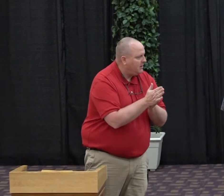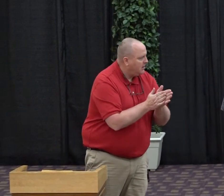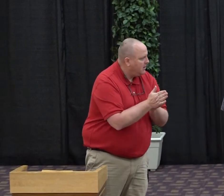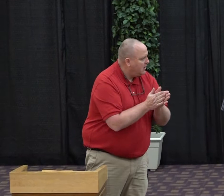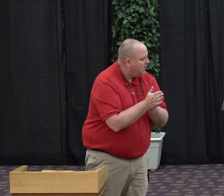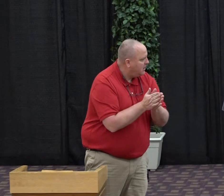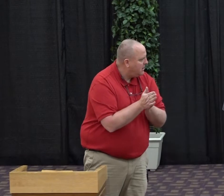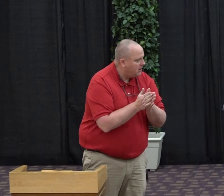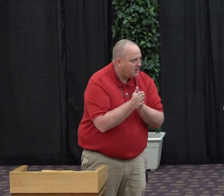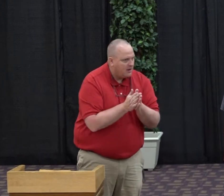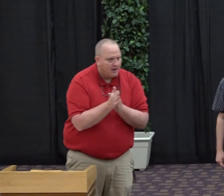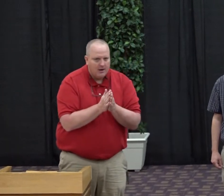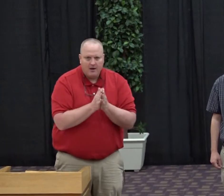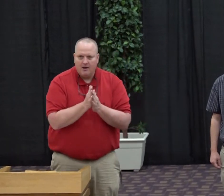She was showing up motivated.